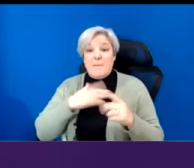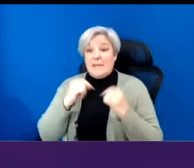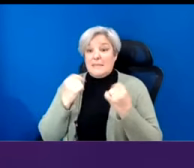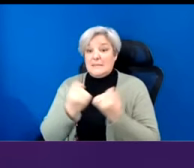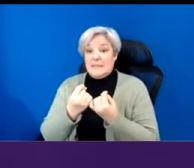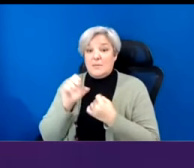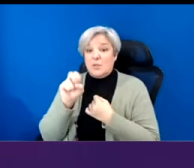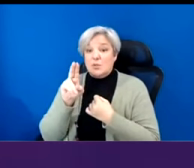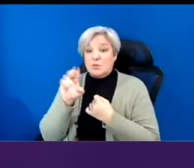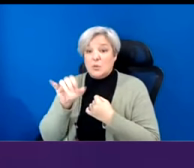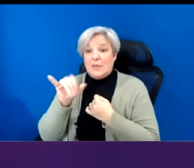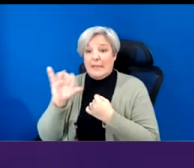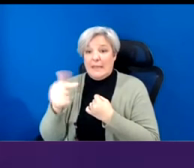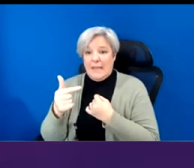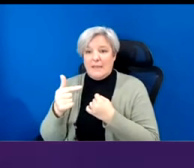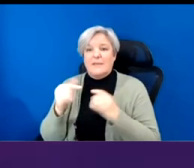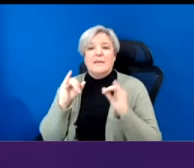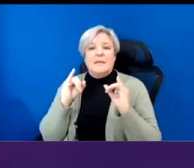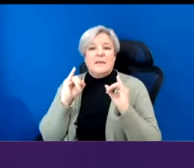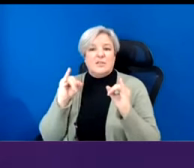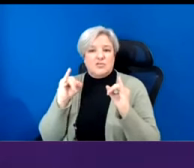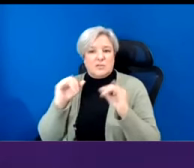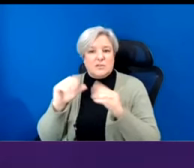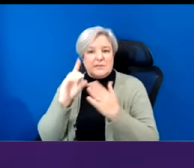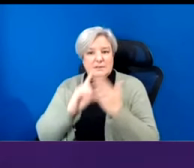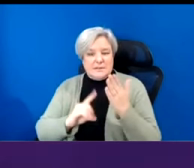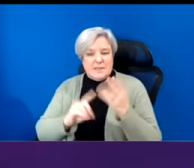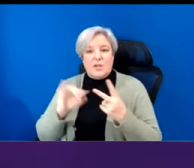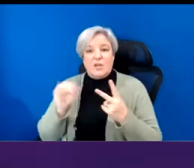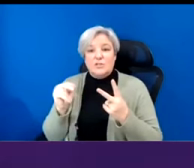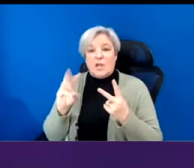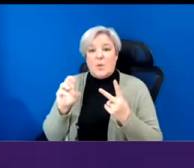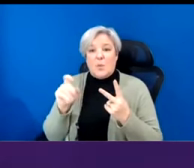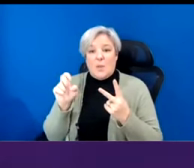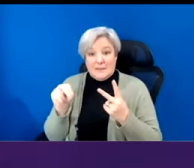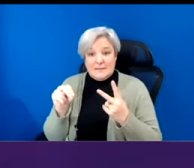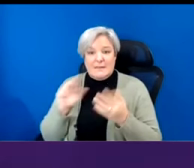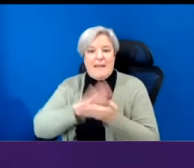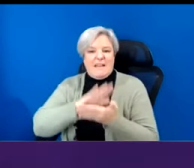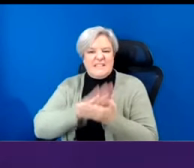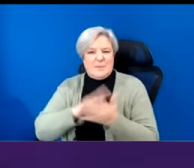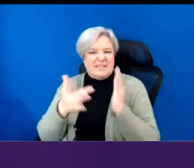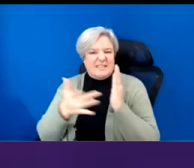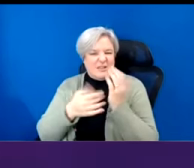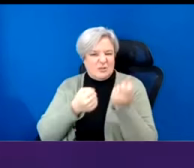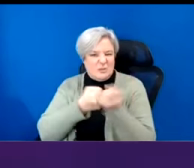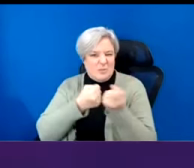Sue Yang, who's our instructional designer, Jon Wilson, who is the academic technology support specialist.